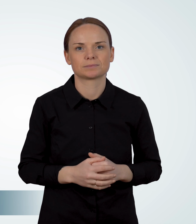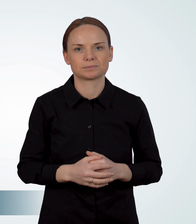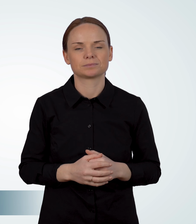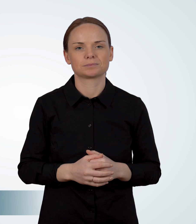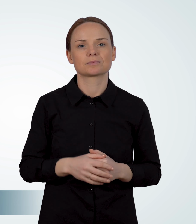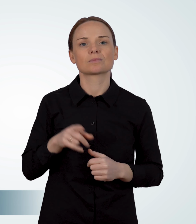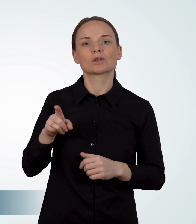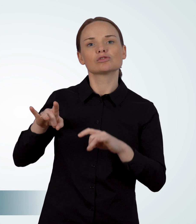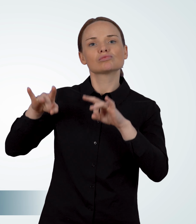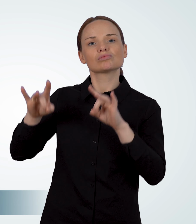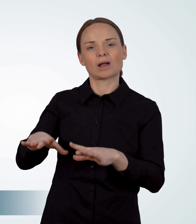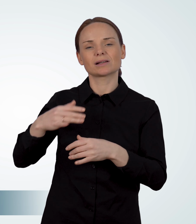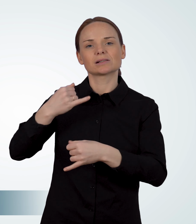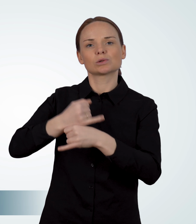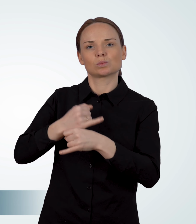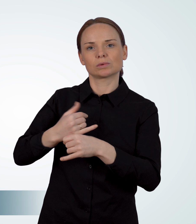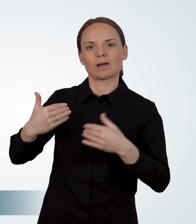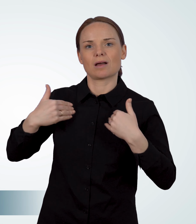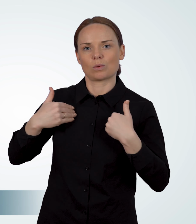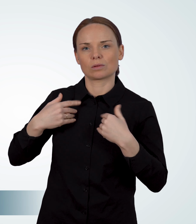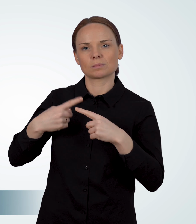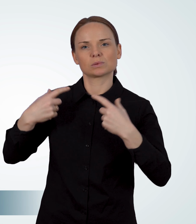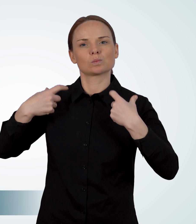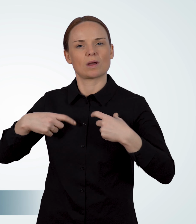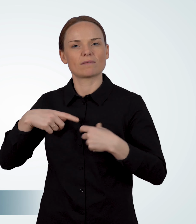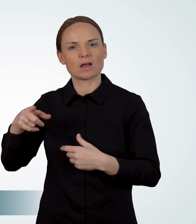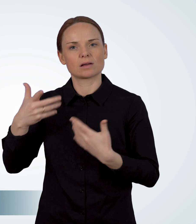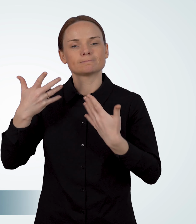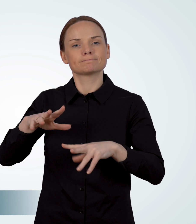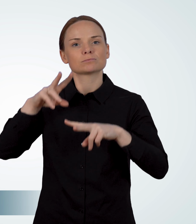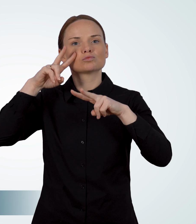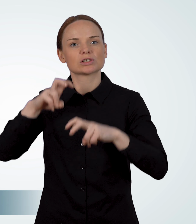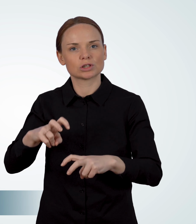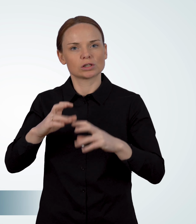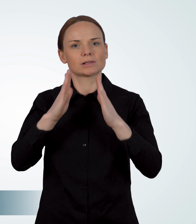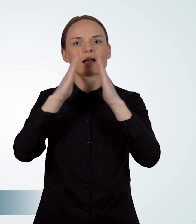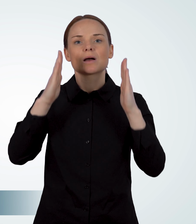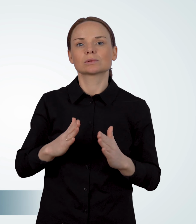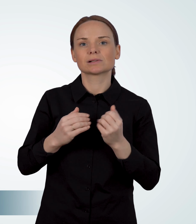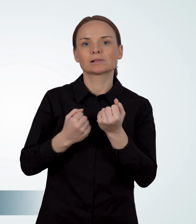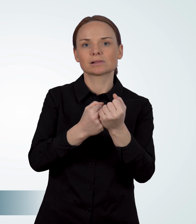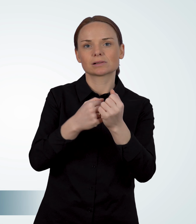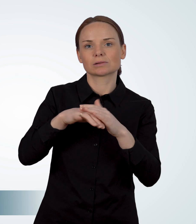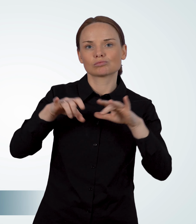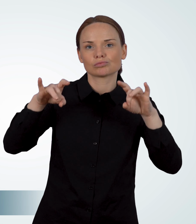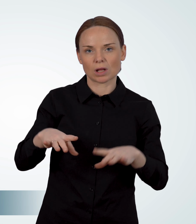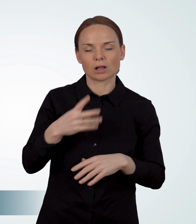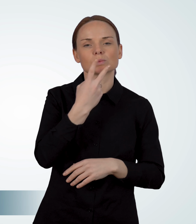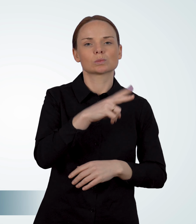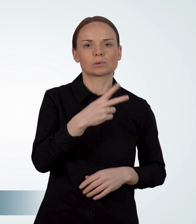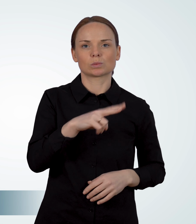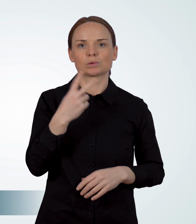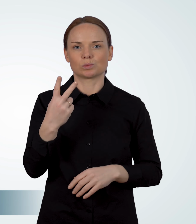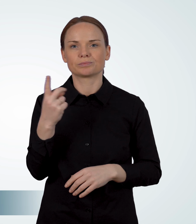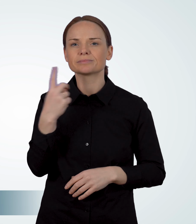According to Housing Assistance in Australia 2022 by the Australian Institute of Health and Welfare,